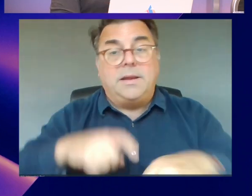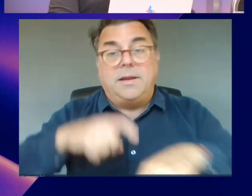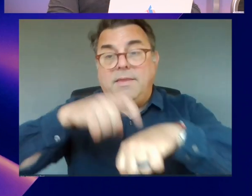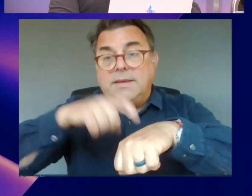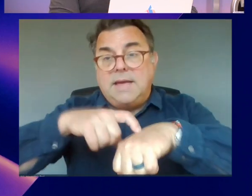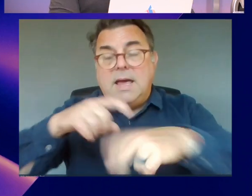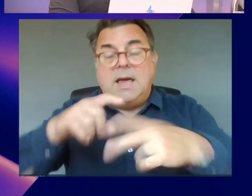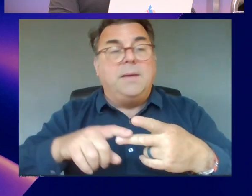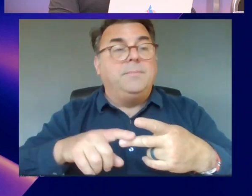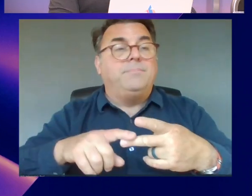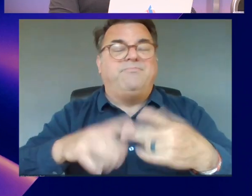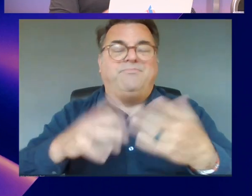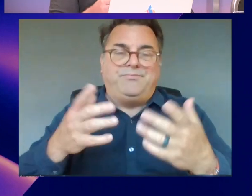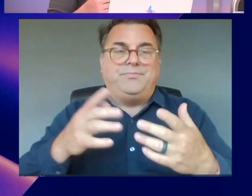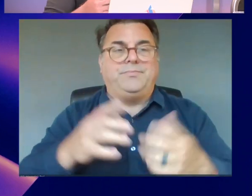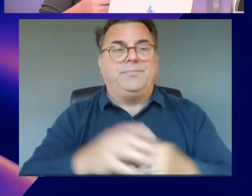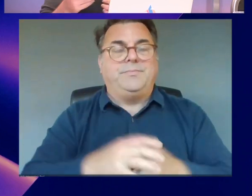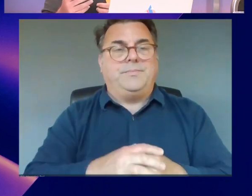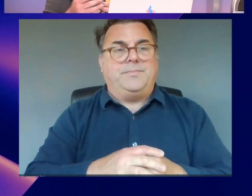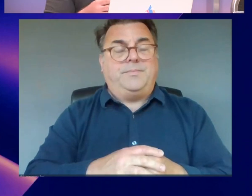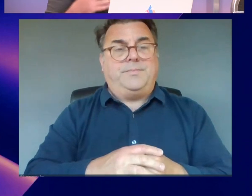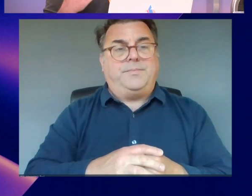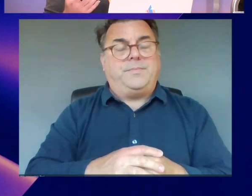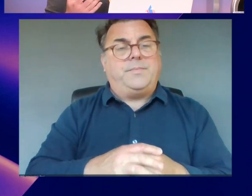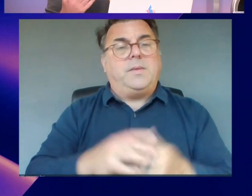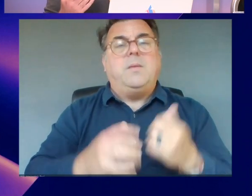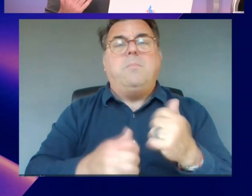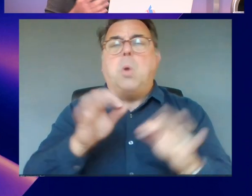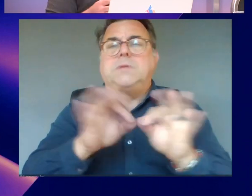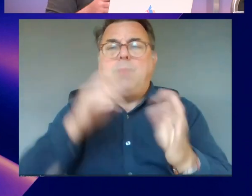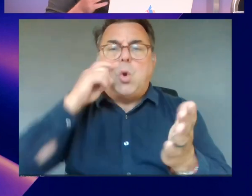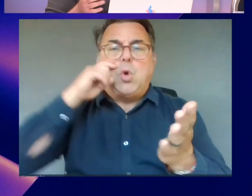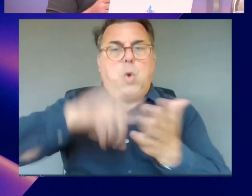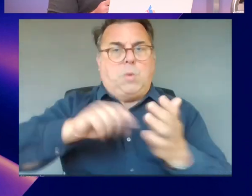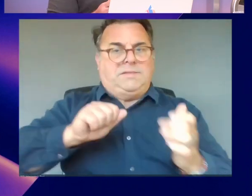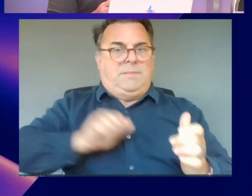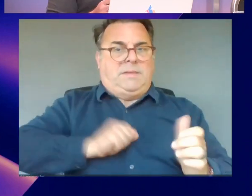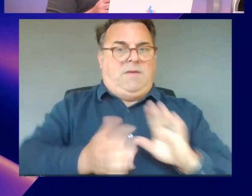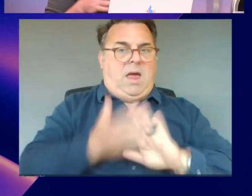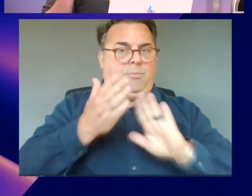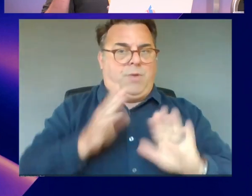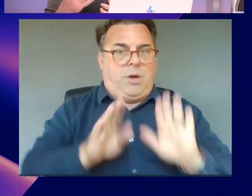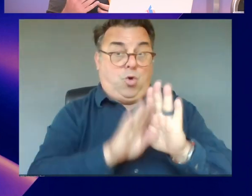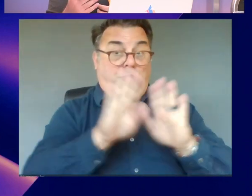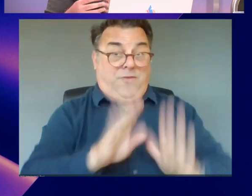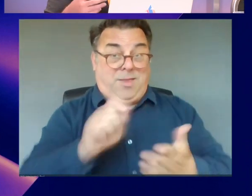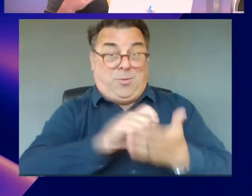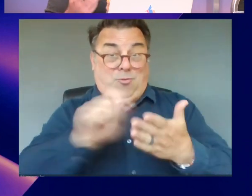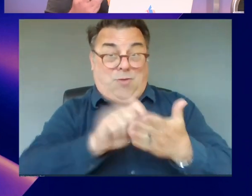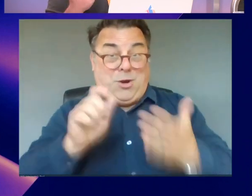And now the main thing that we wanna kinda look at as an operator or a developer, the next things is metrics, logs,